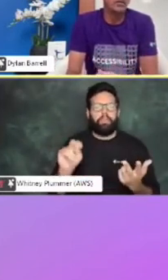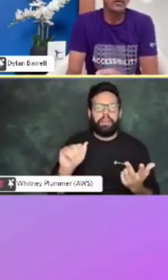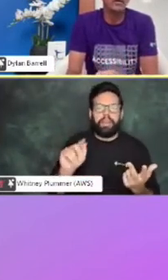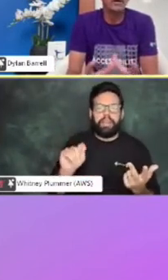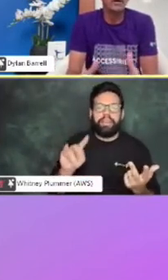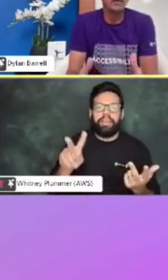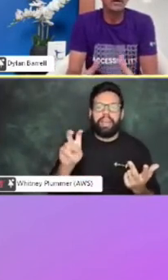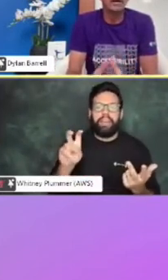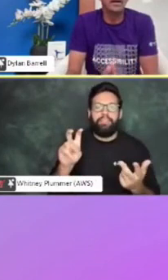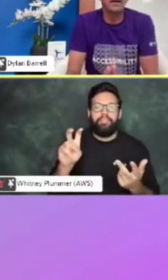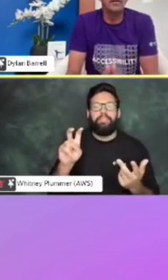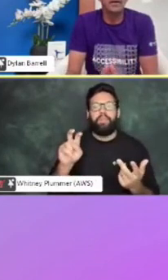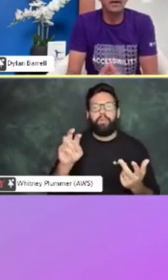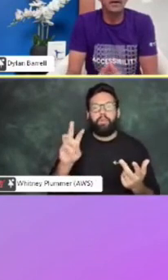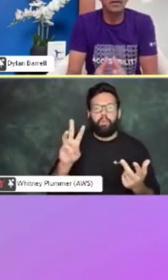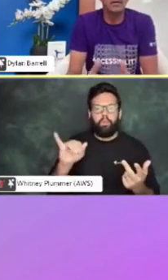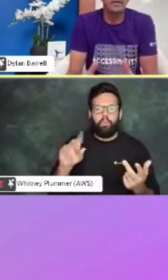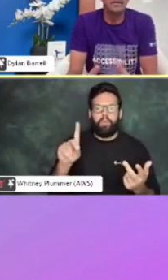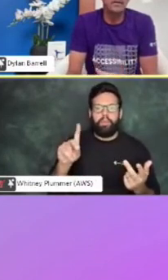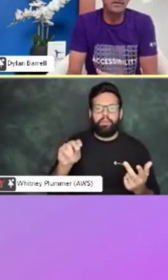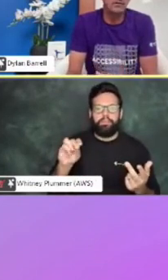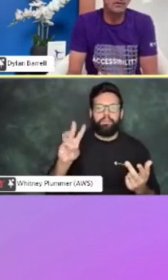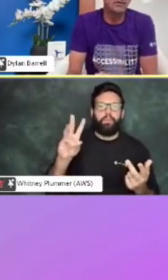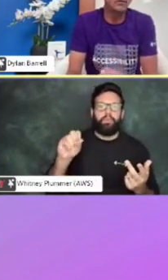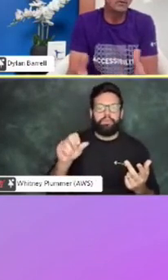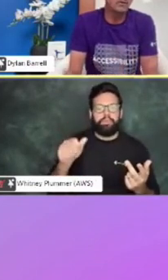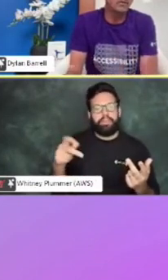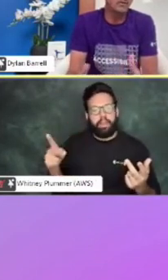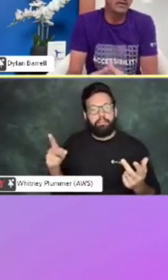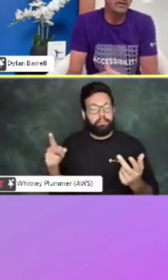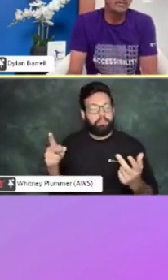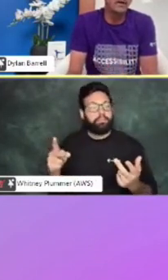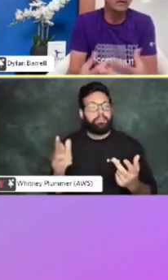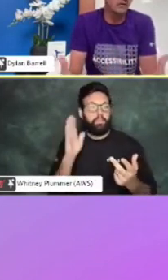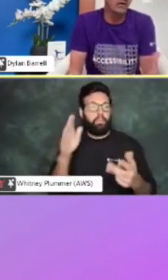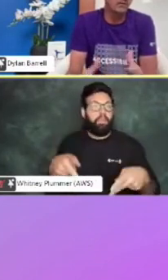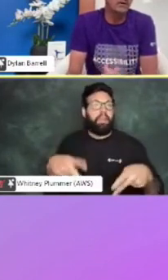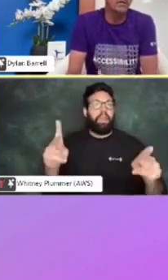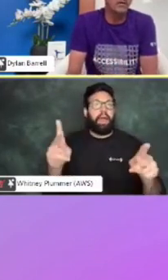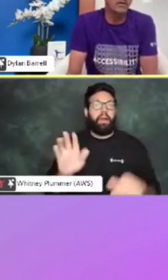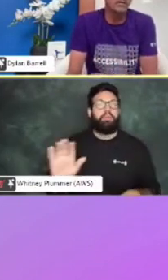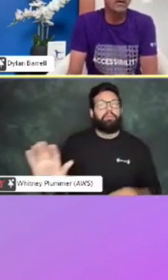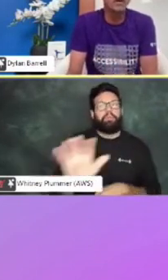So it really allows organizations that want to produce VPAD to do comprehensive audits,